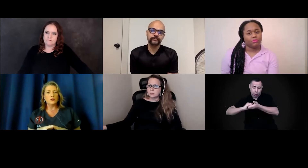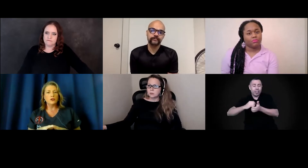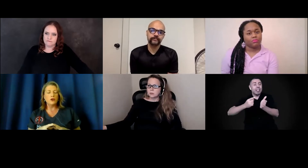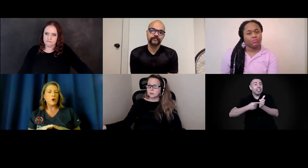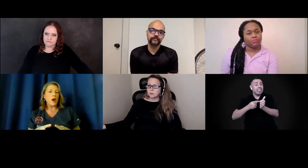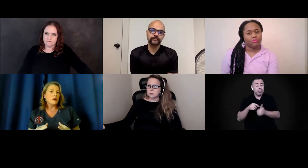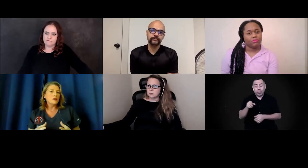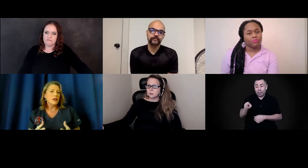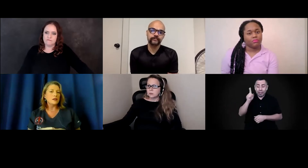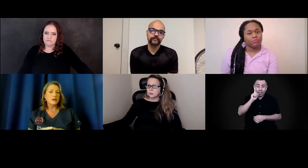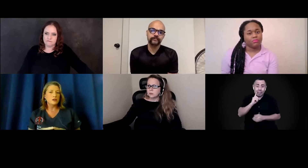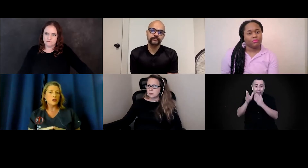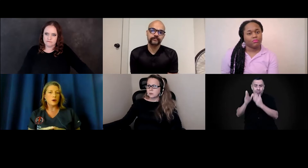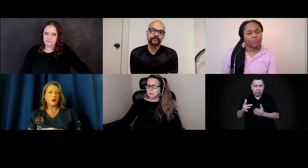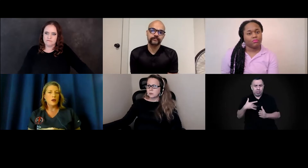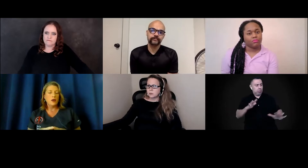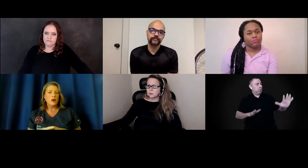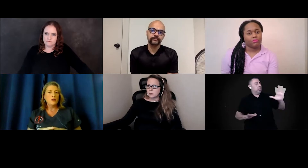to know how to select an interpreter.